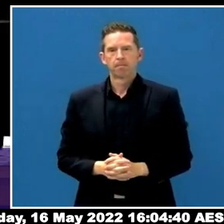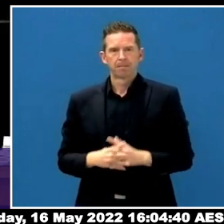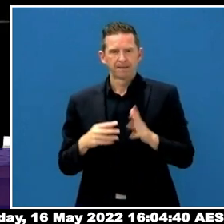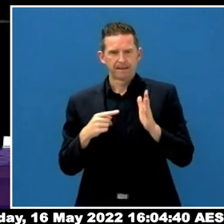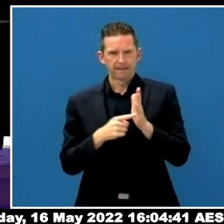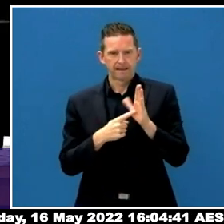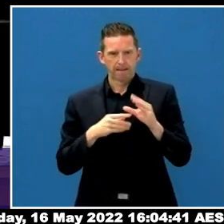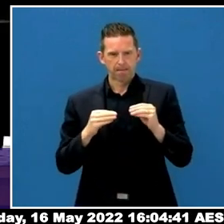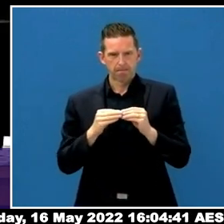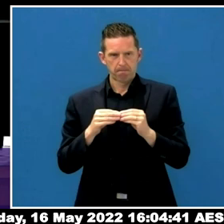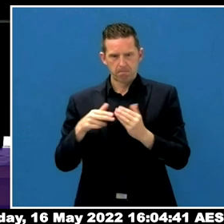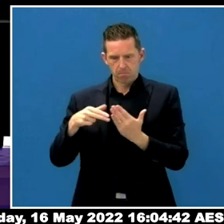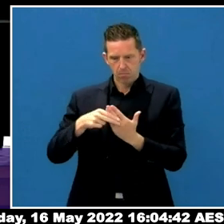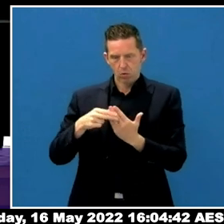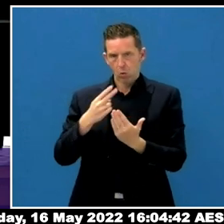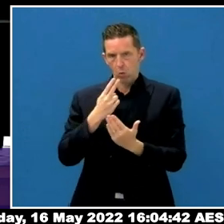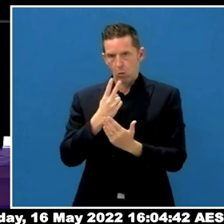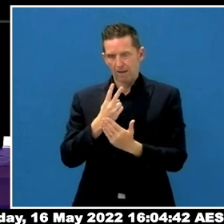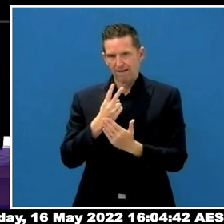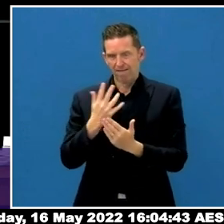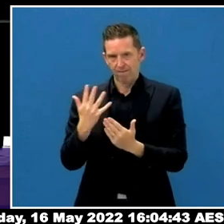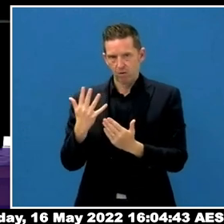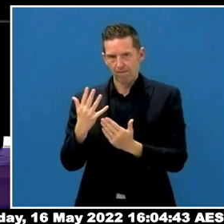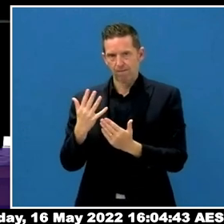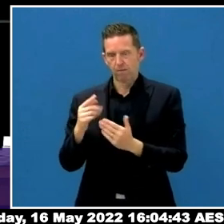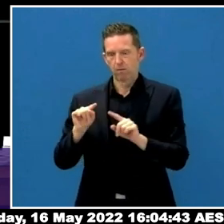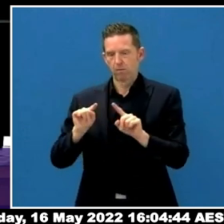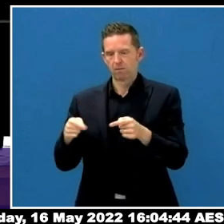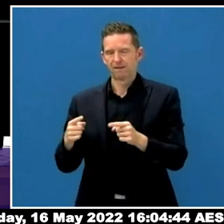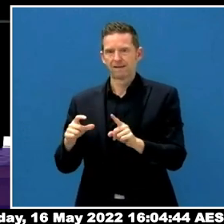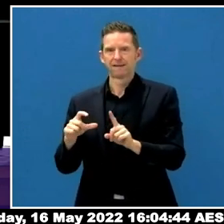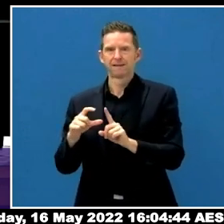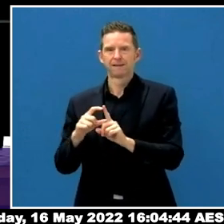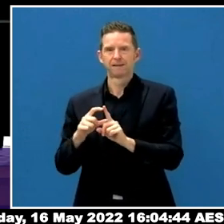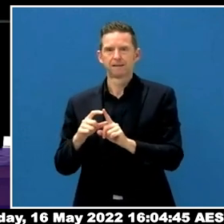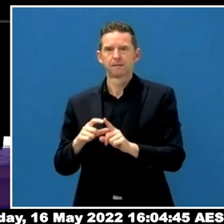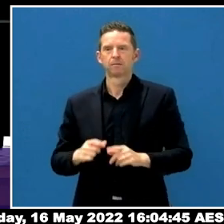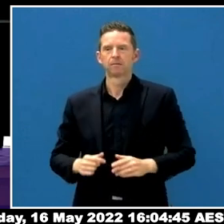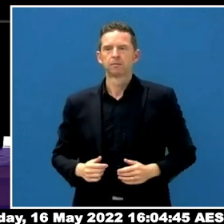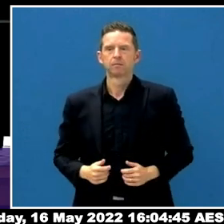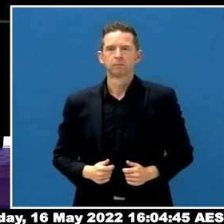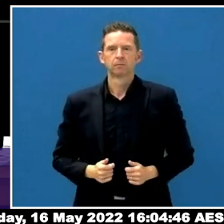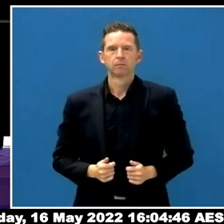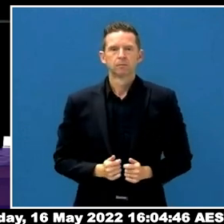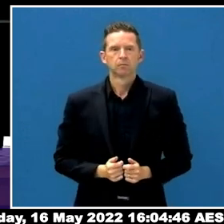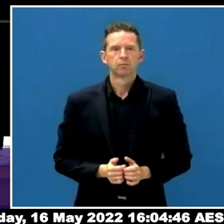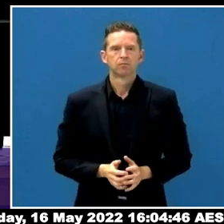D? MR FOGARTY: D for